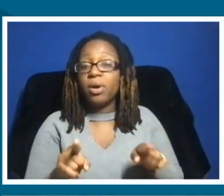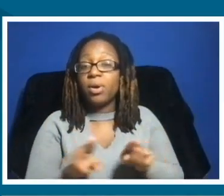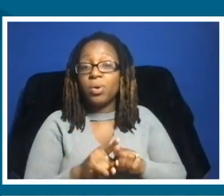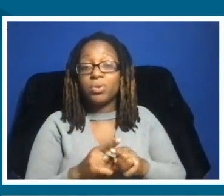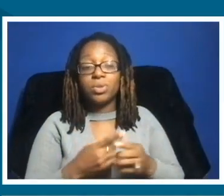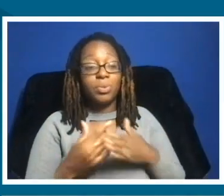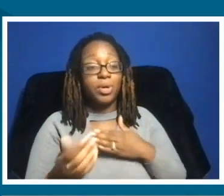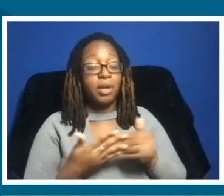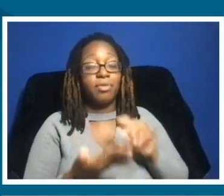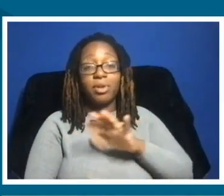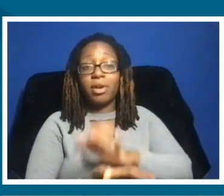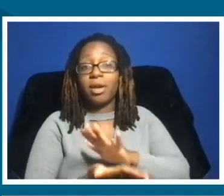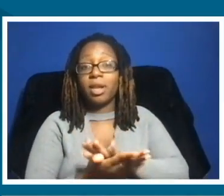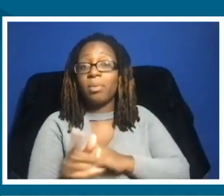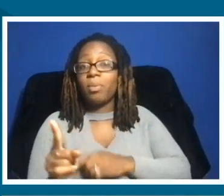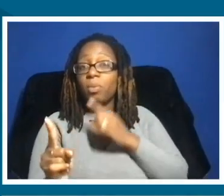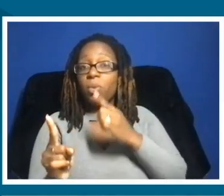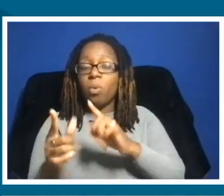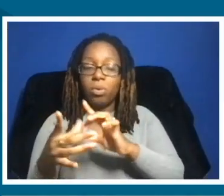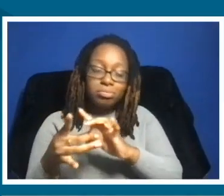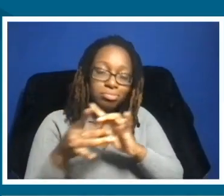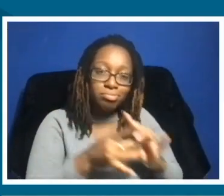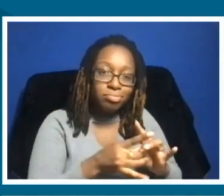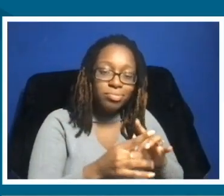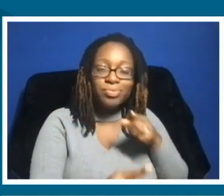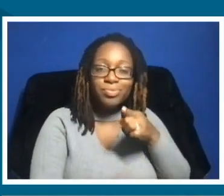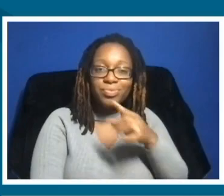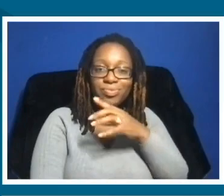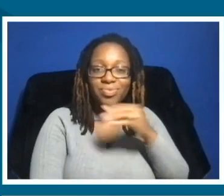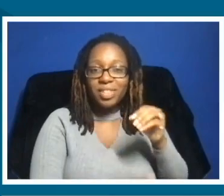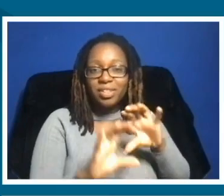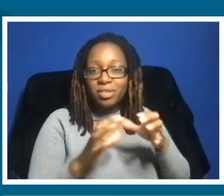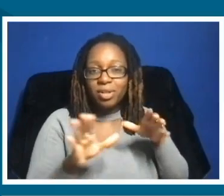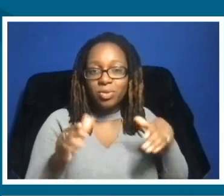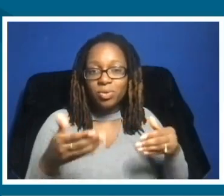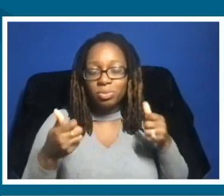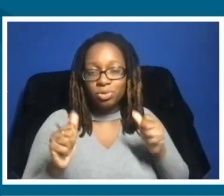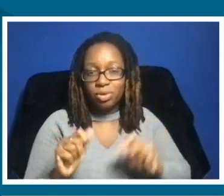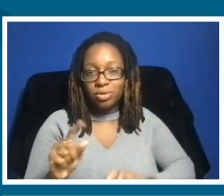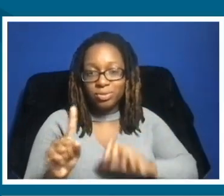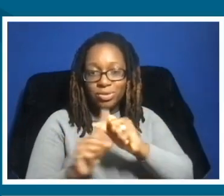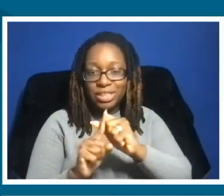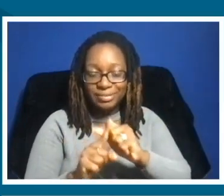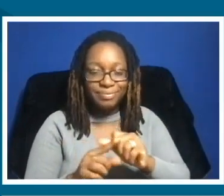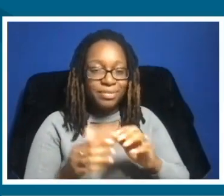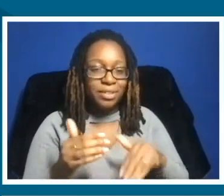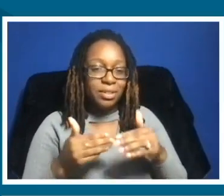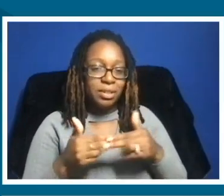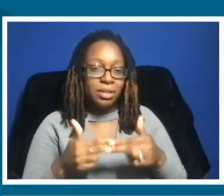standards that you in your classroom are trying to achieve we'll go on to the